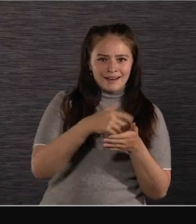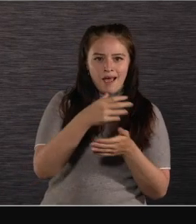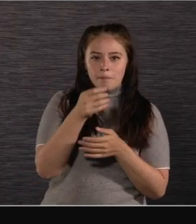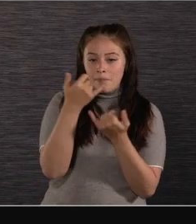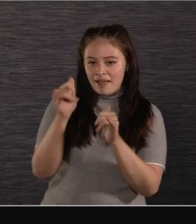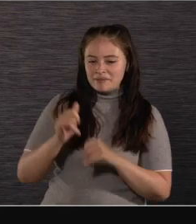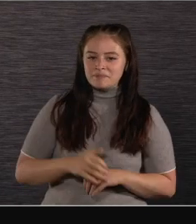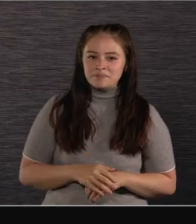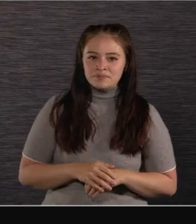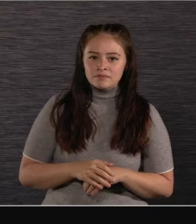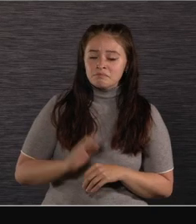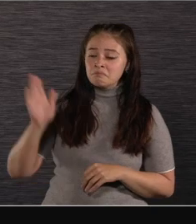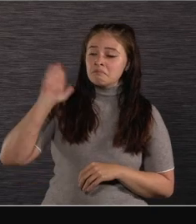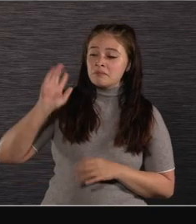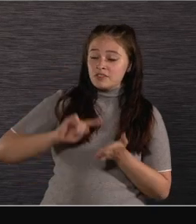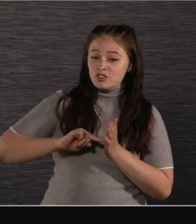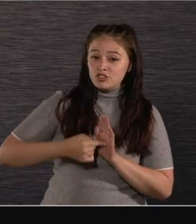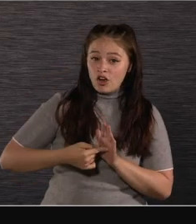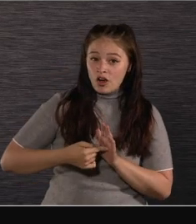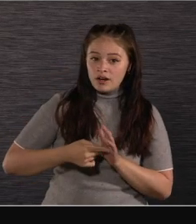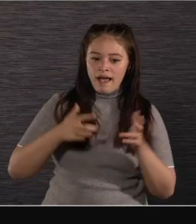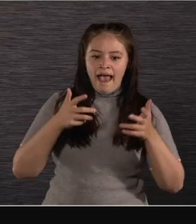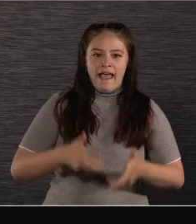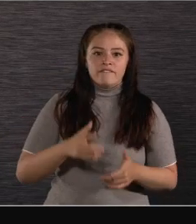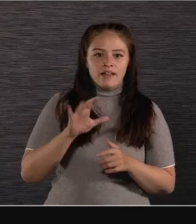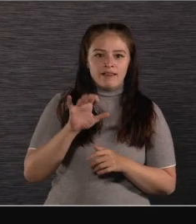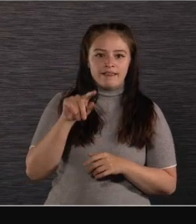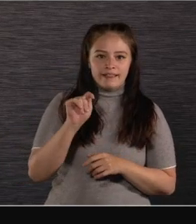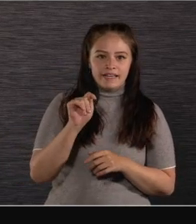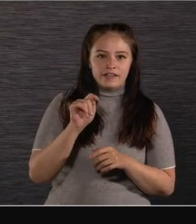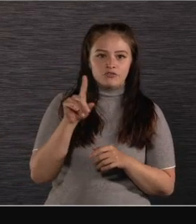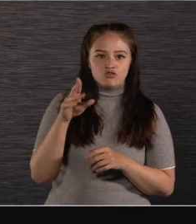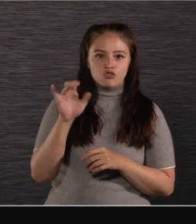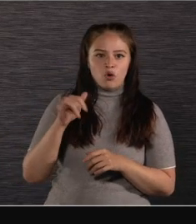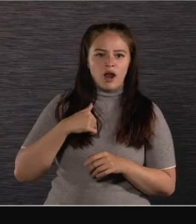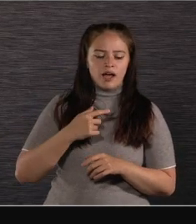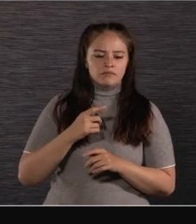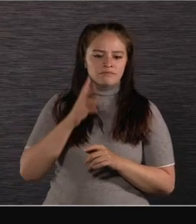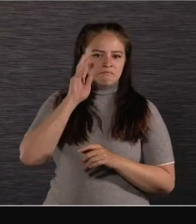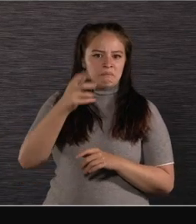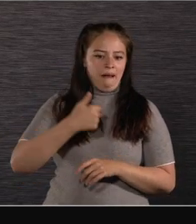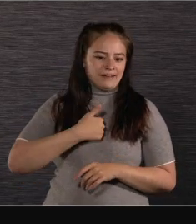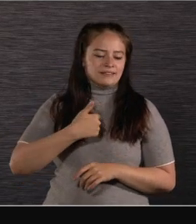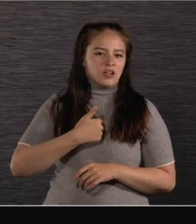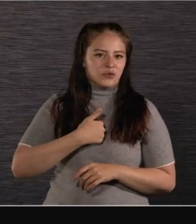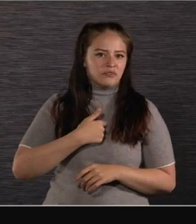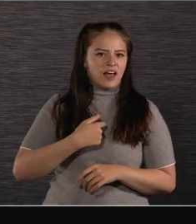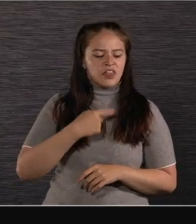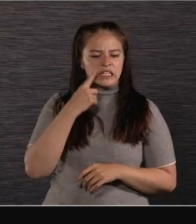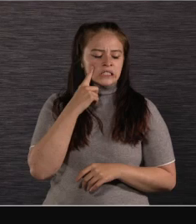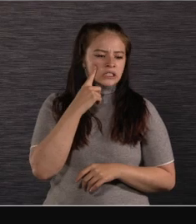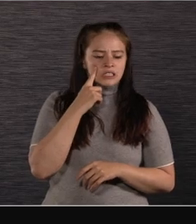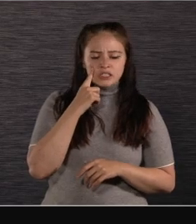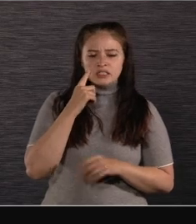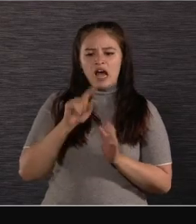back when I started, heavy lift drones were a DIY platform. I found myself spending countless hours